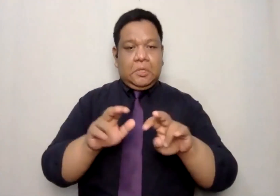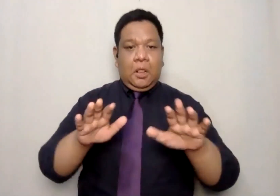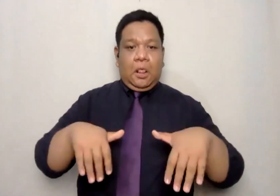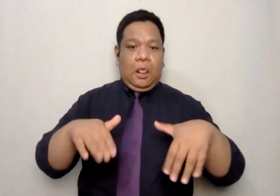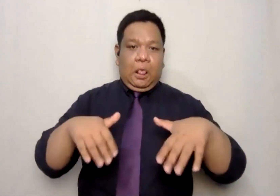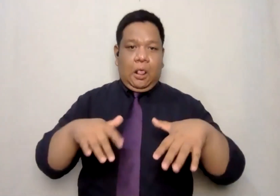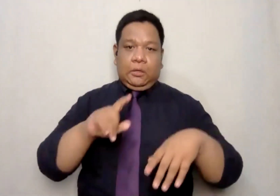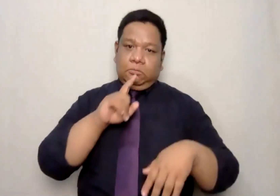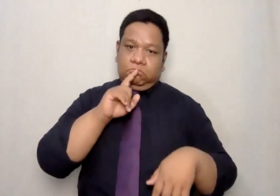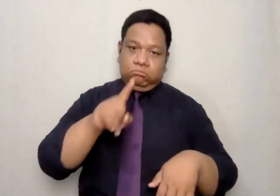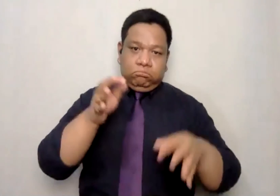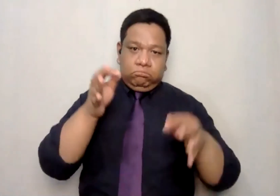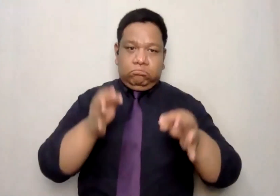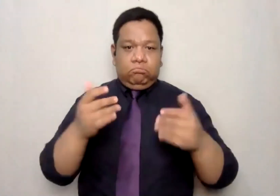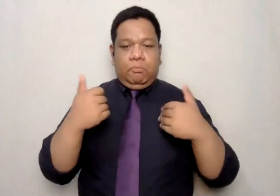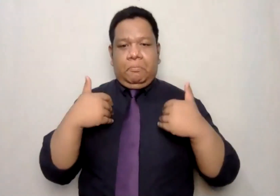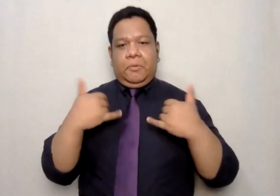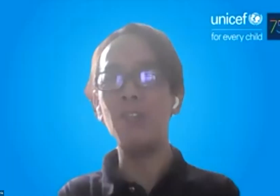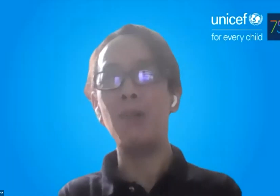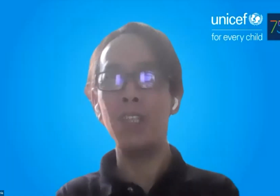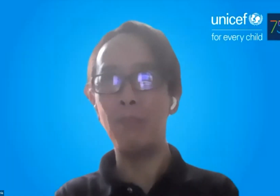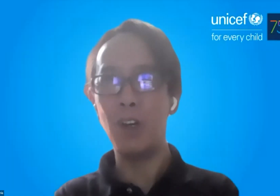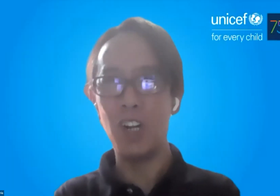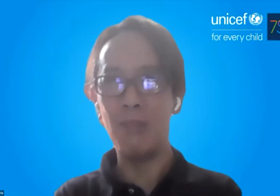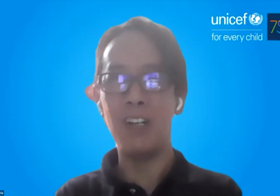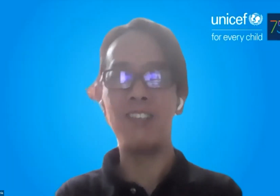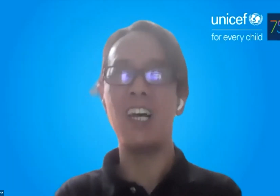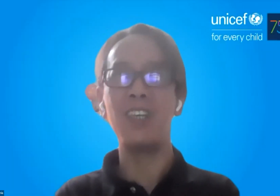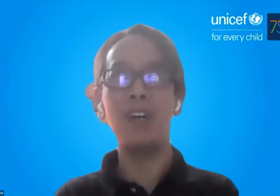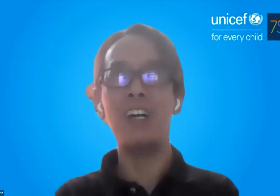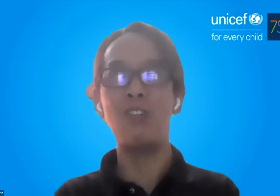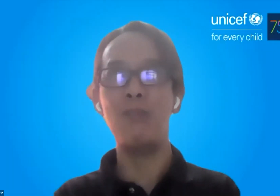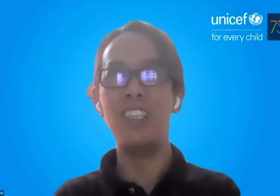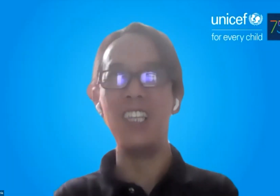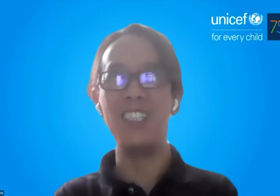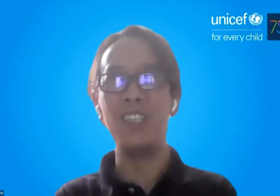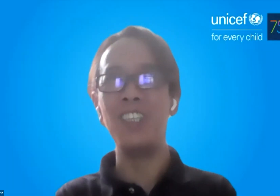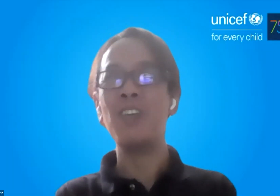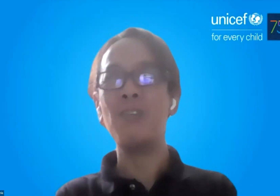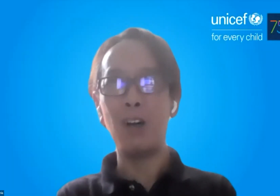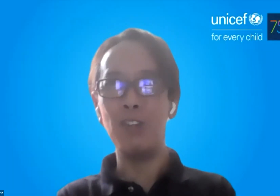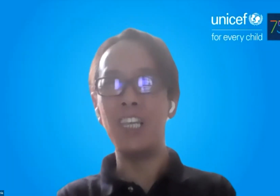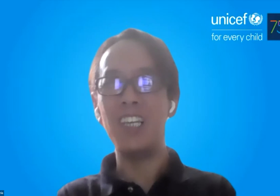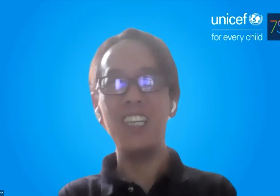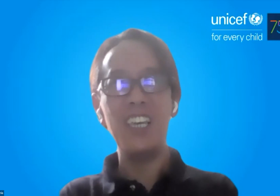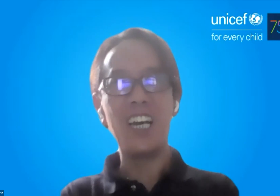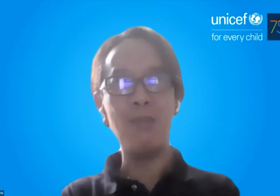As of now we don’t have forever, just like in love. No forever yet on COVID-19 vaccines.